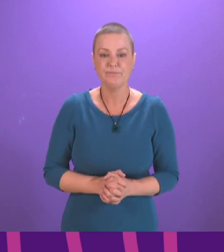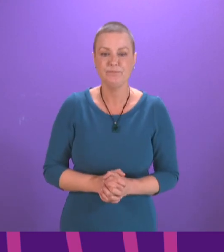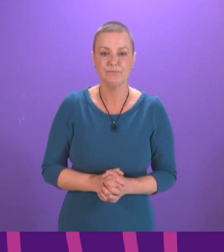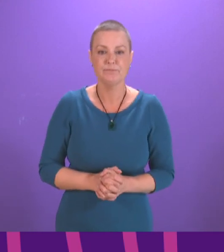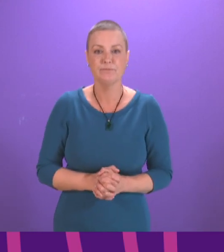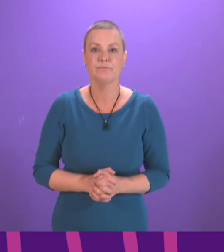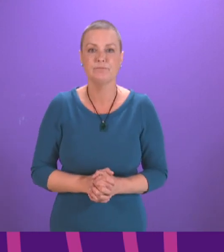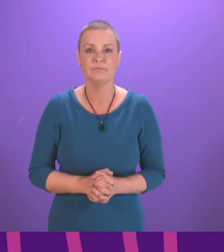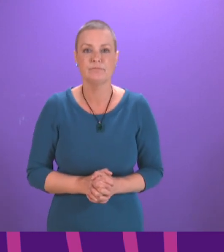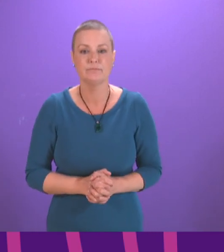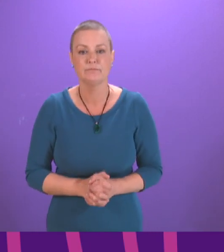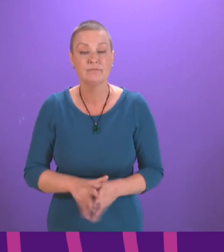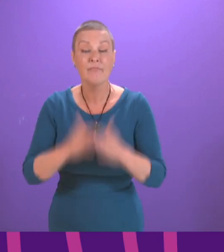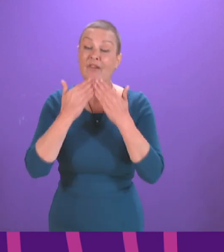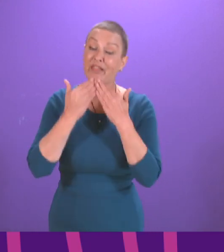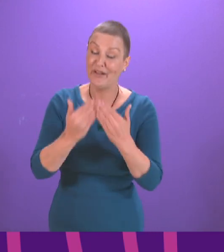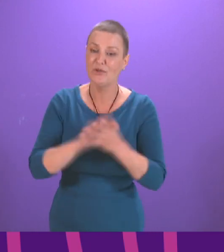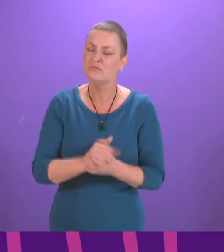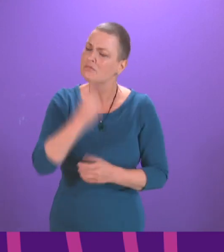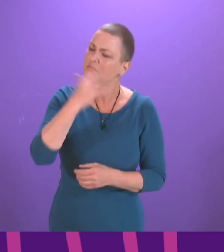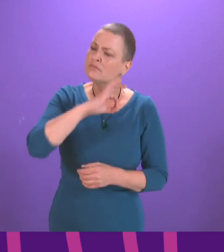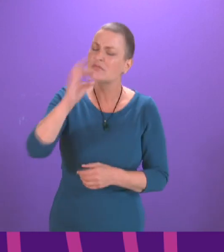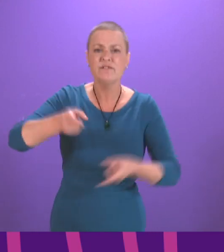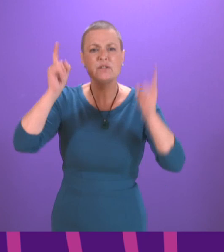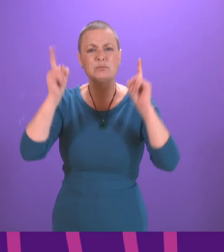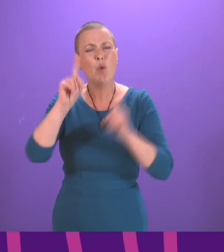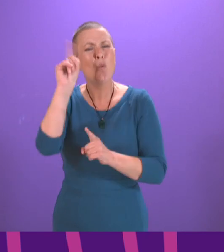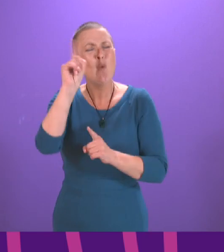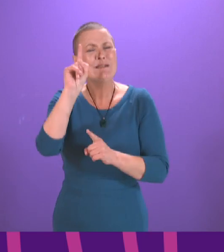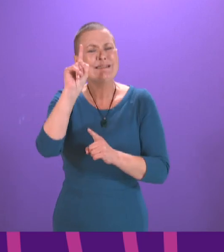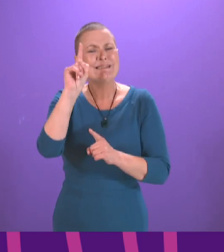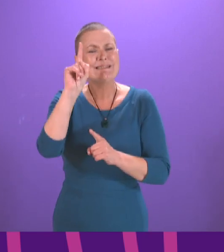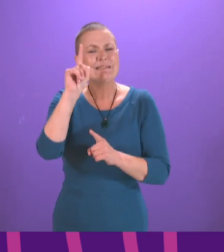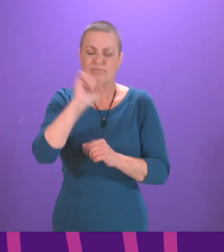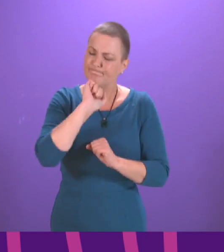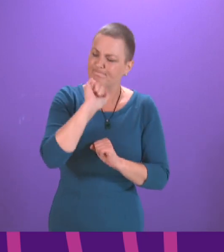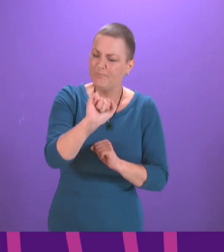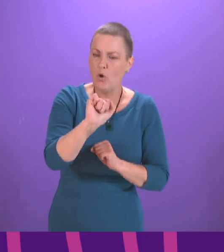(SNP): What is the target time for contact tracers